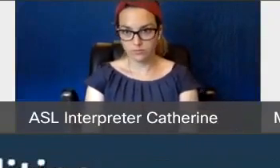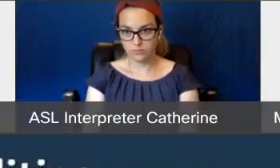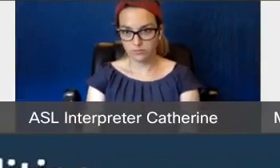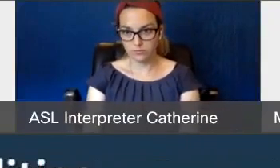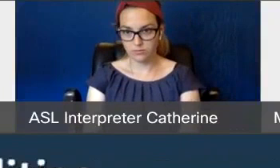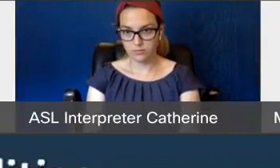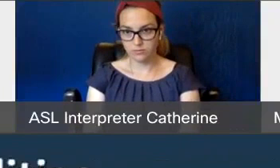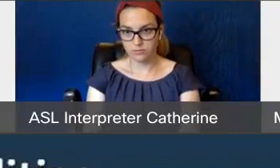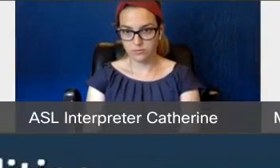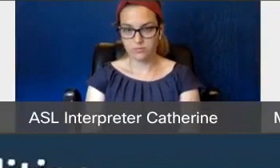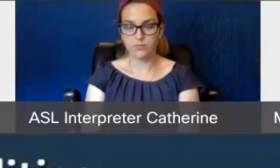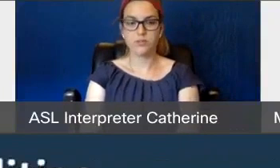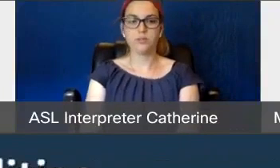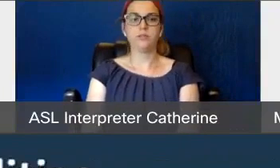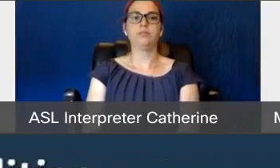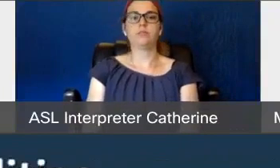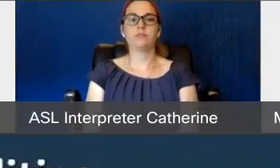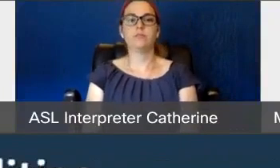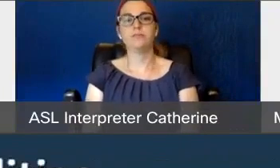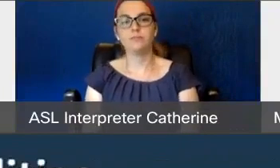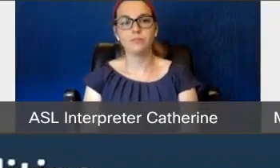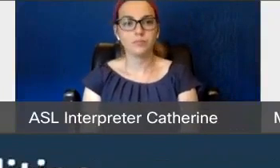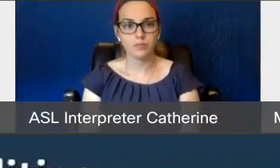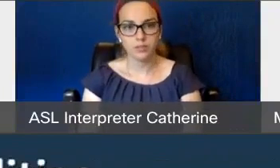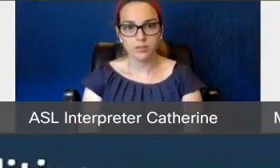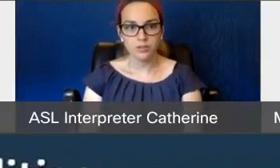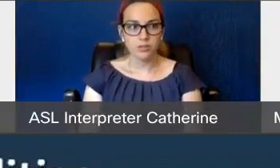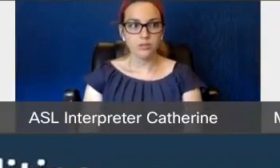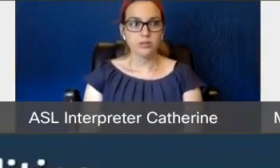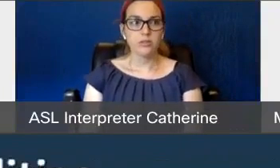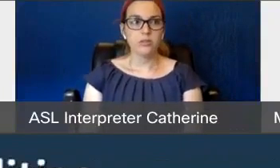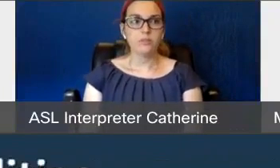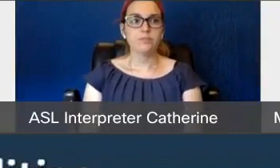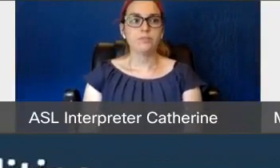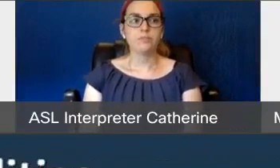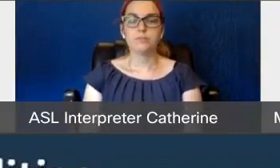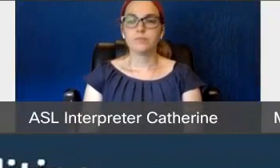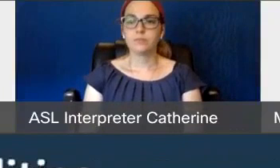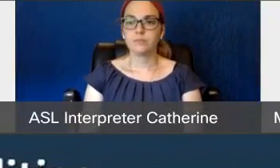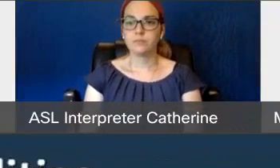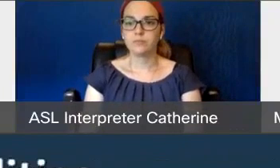about the medical provider to the drug court team and sign all required releases of information necessary